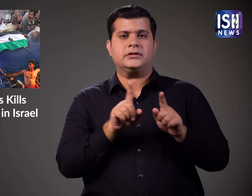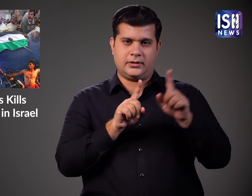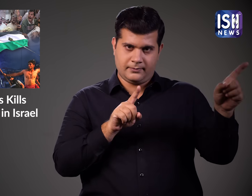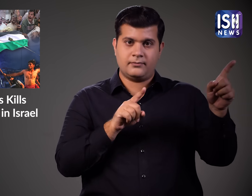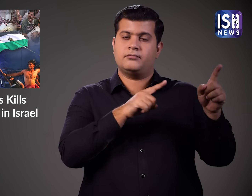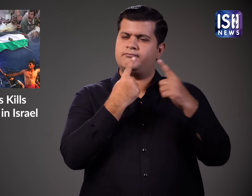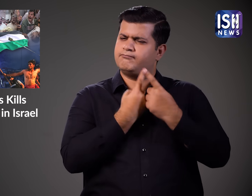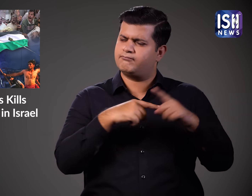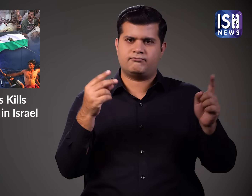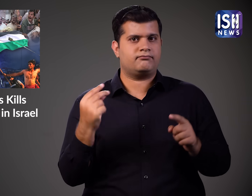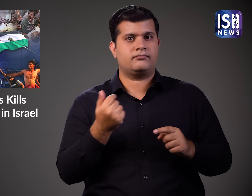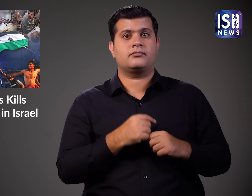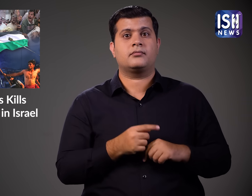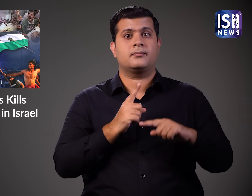Similarly, they formed a war cabinet.